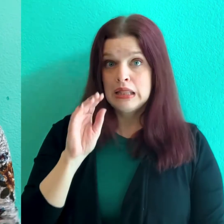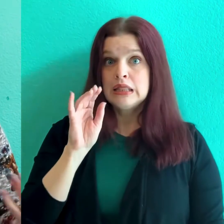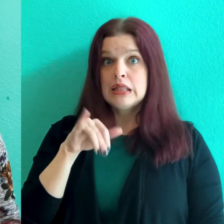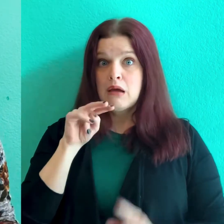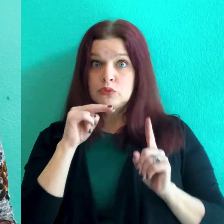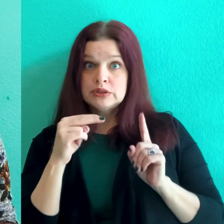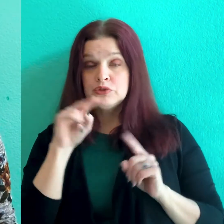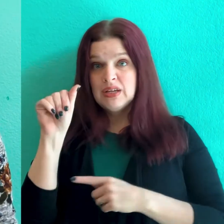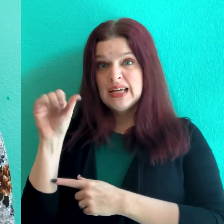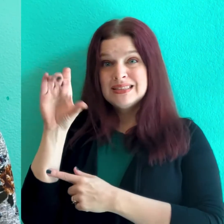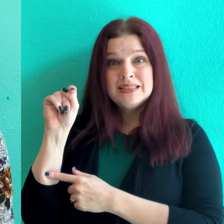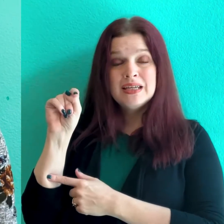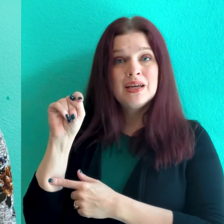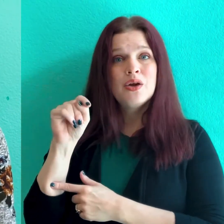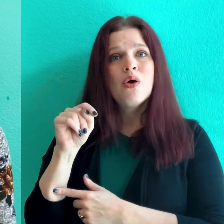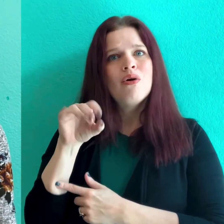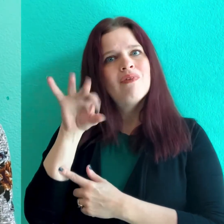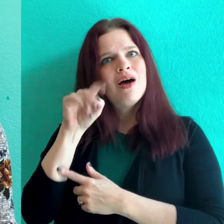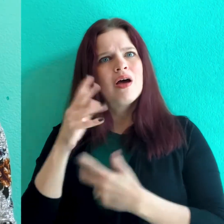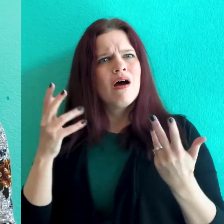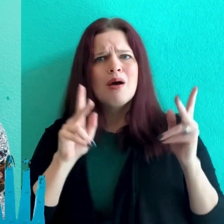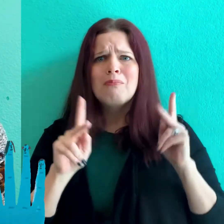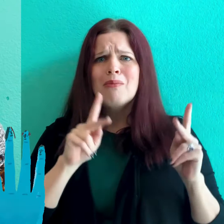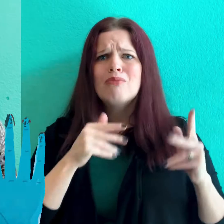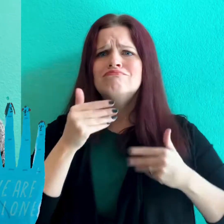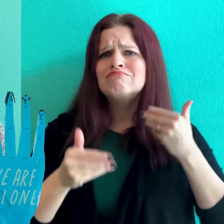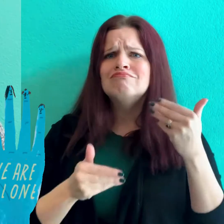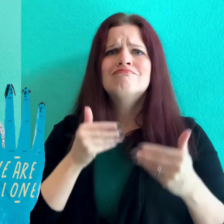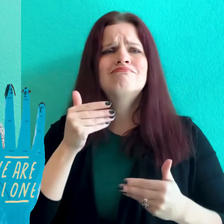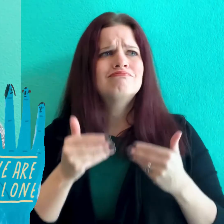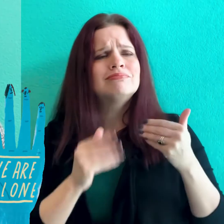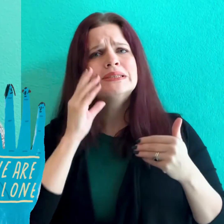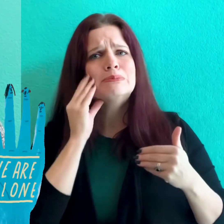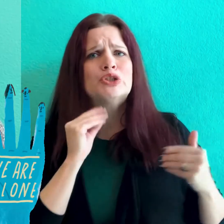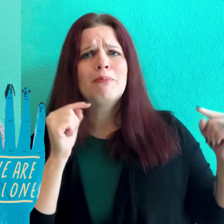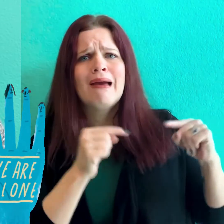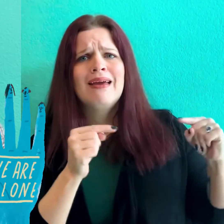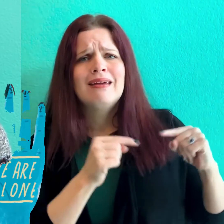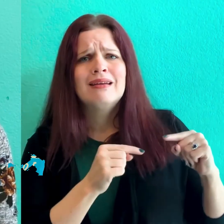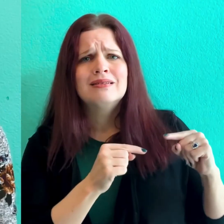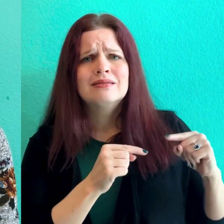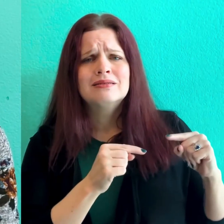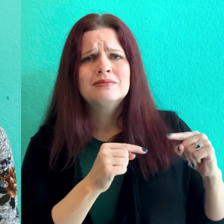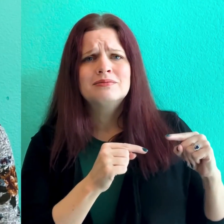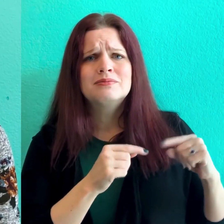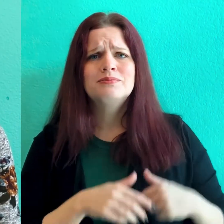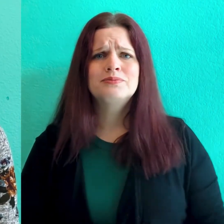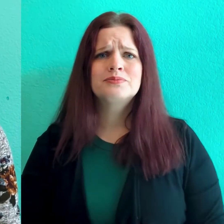From this theoretical orientation, we see that people are as humans going through the world and experiencing pain.